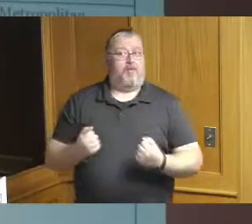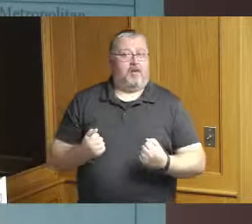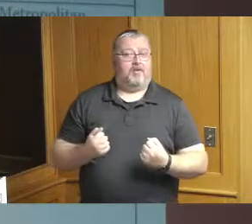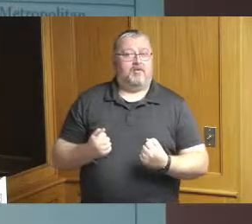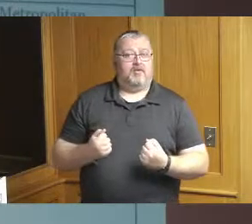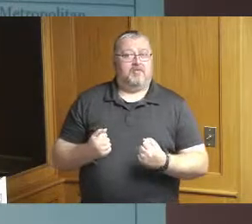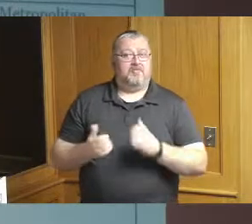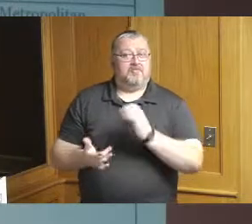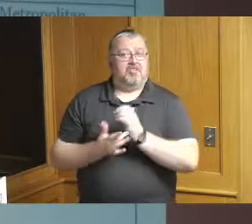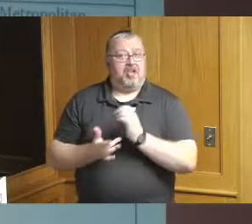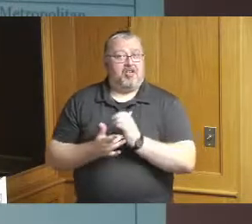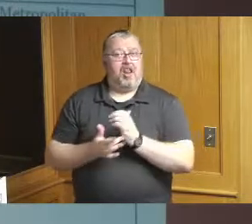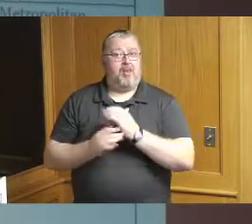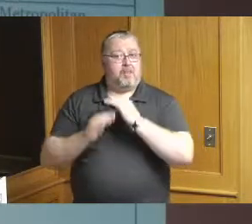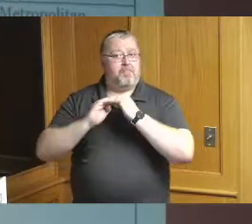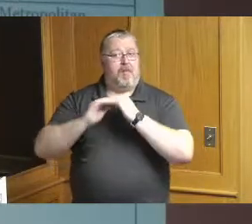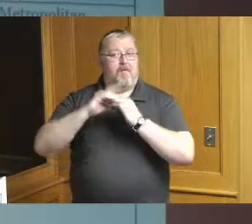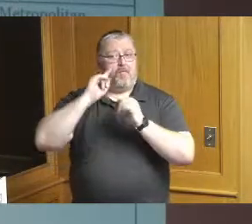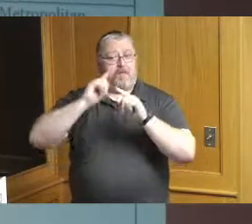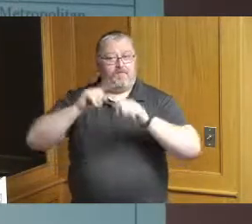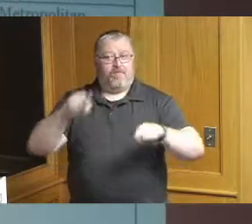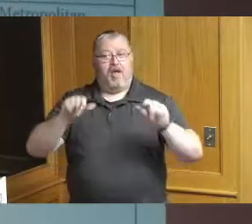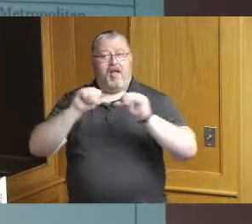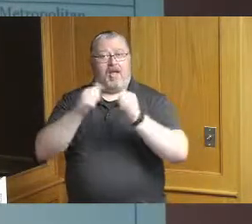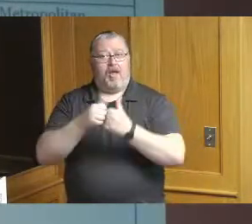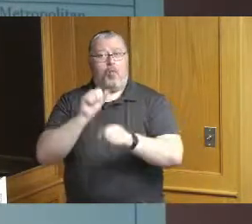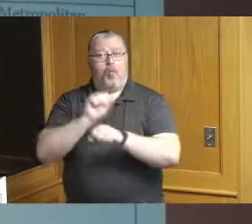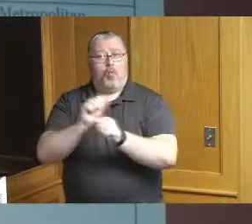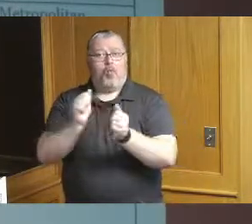technology platform for agencies dealing with land and infrastructure